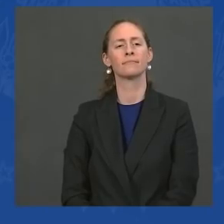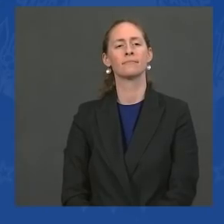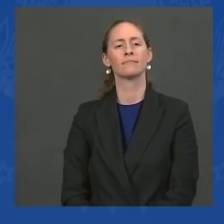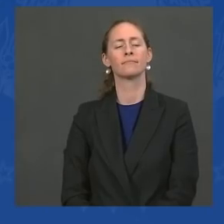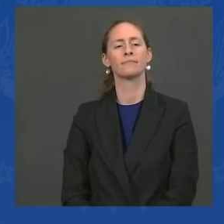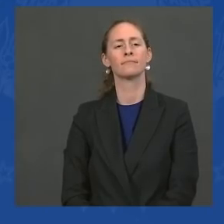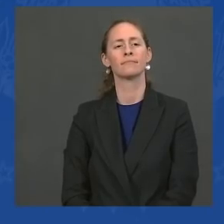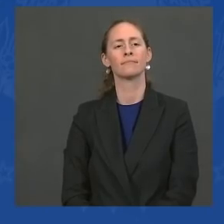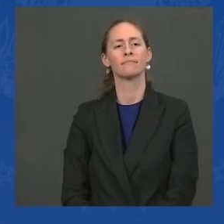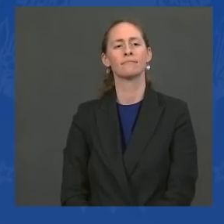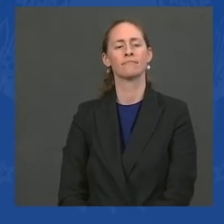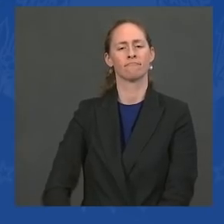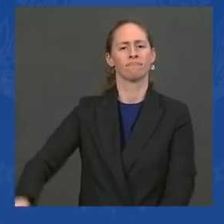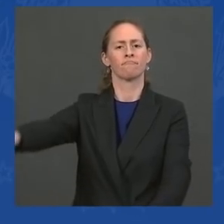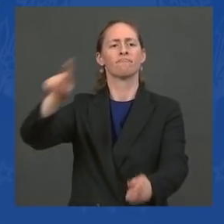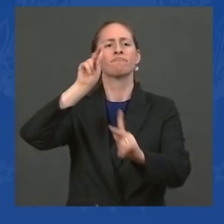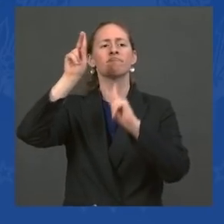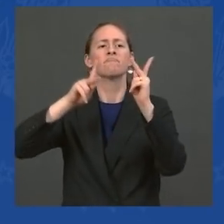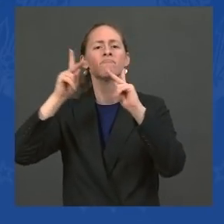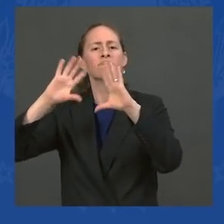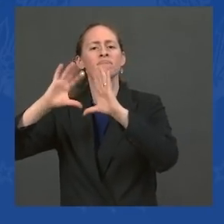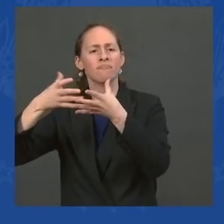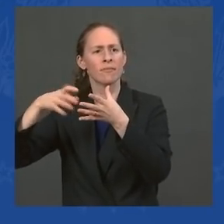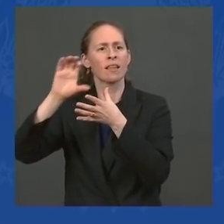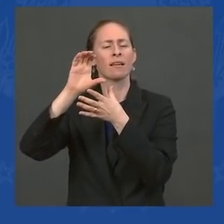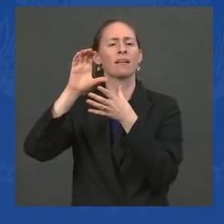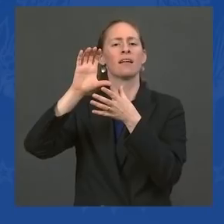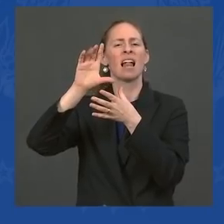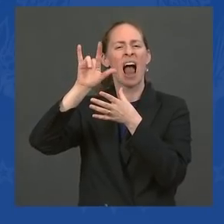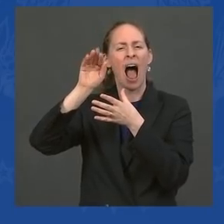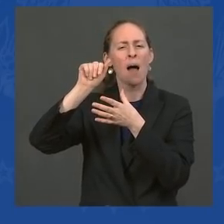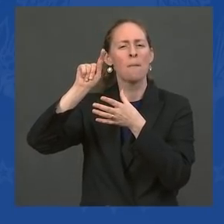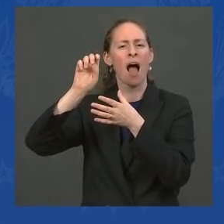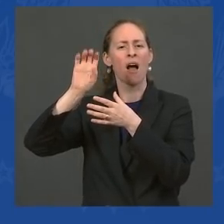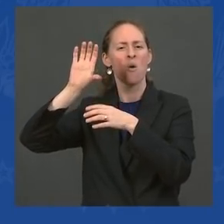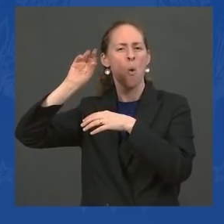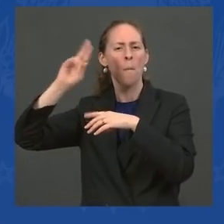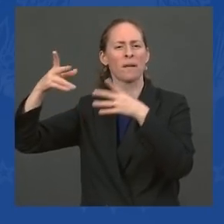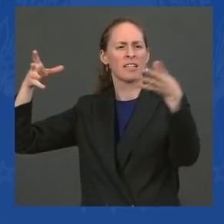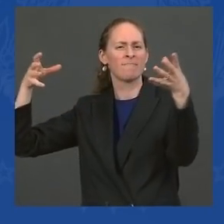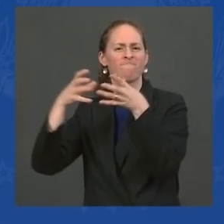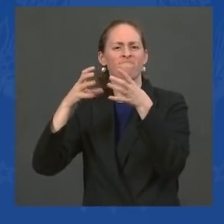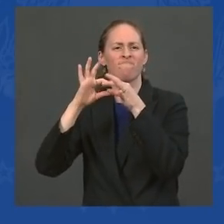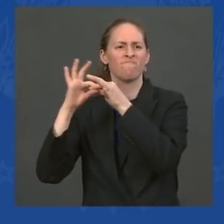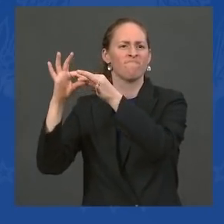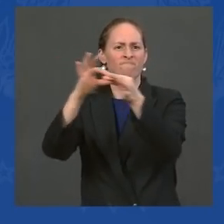Roosevelt's Civilian Conservation Corps, which is going to put diverse groups of Americans to work,